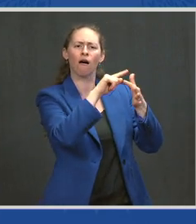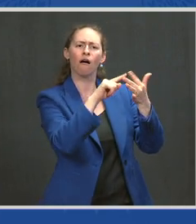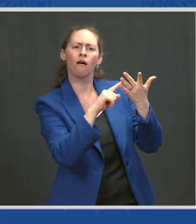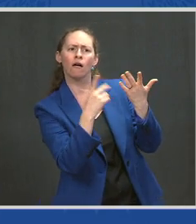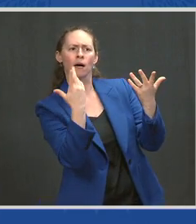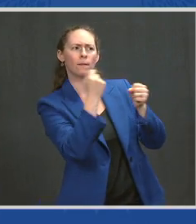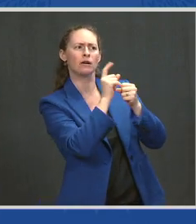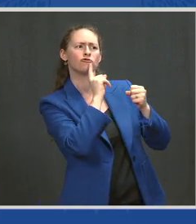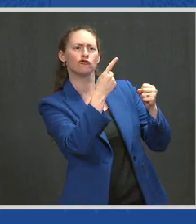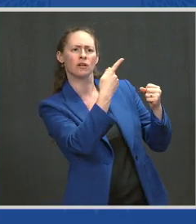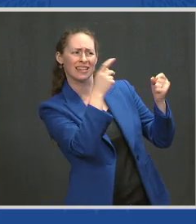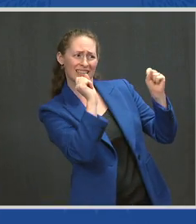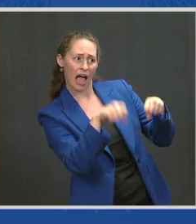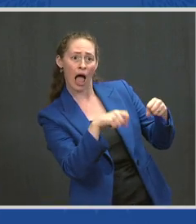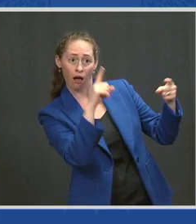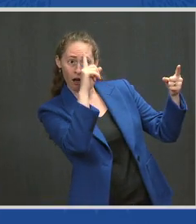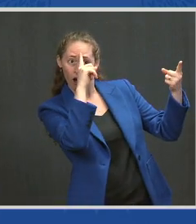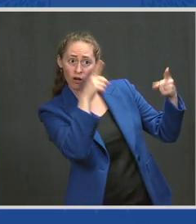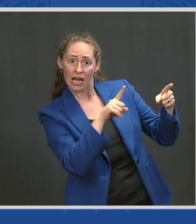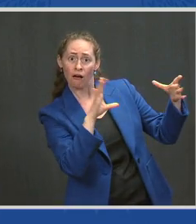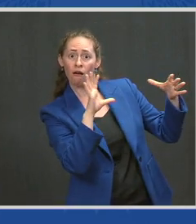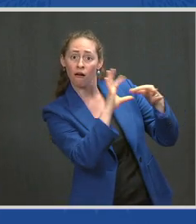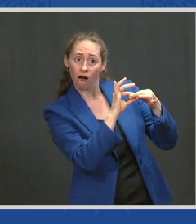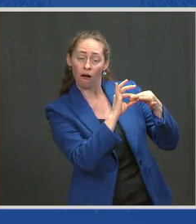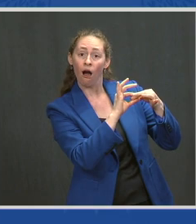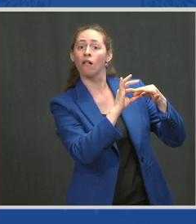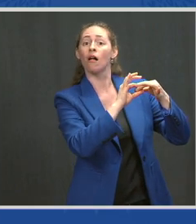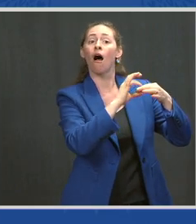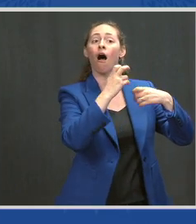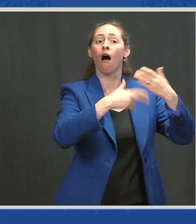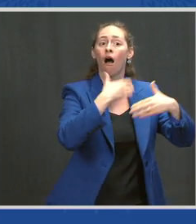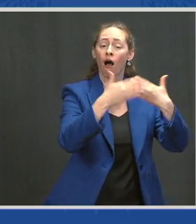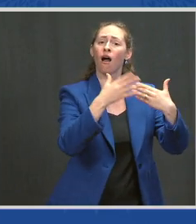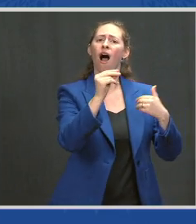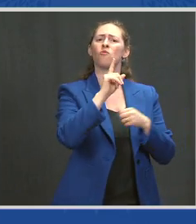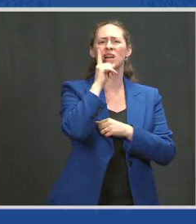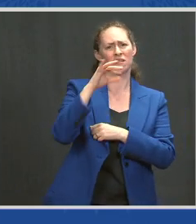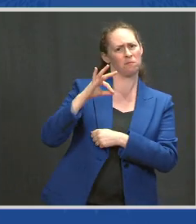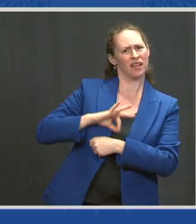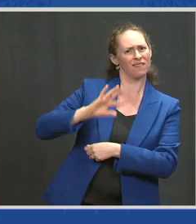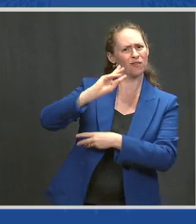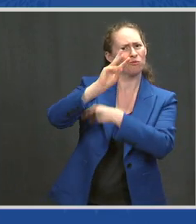and also benefit the world. Two, communicate directly -- directly --